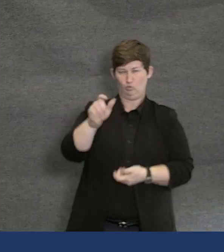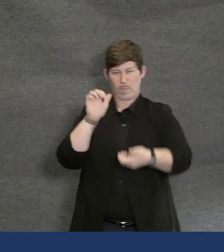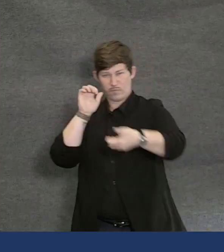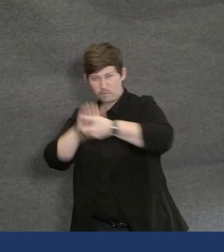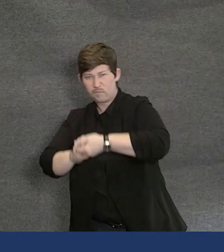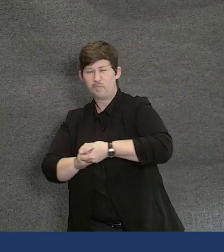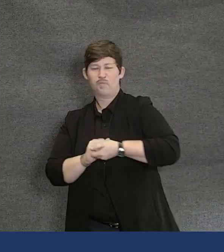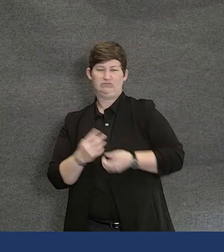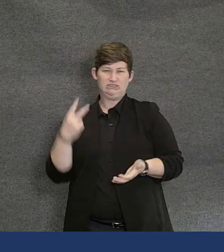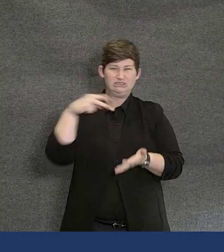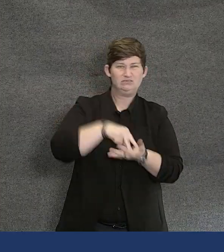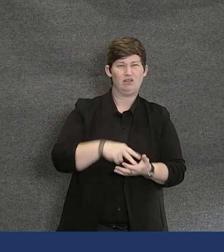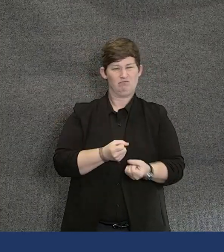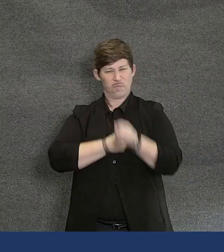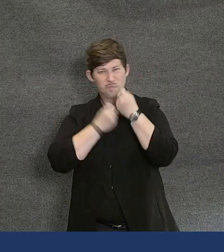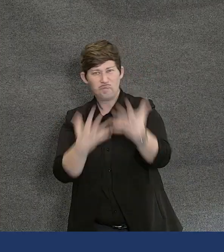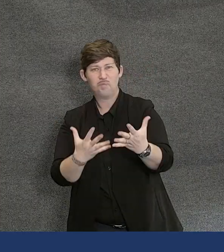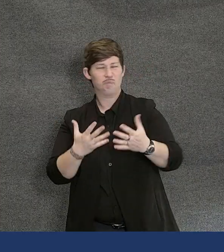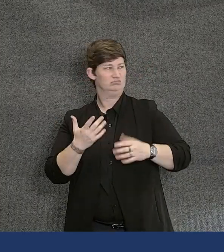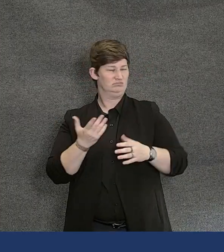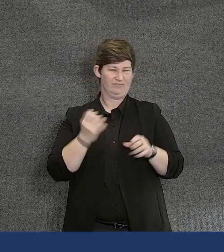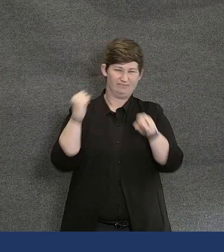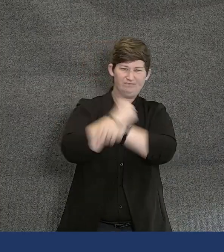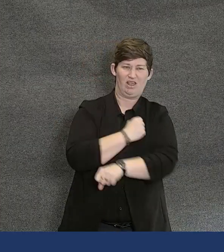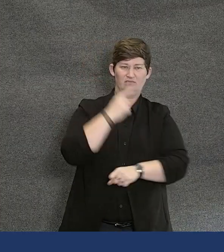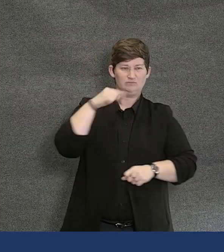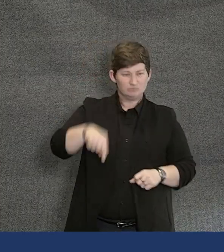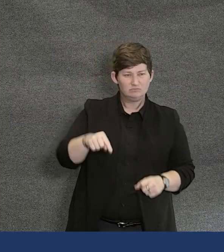for a multicultural, multiracial, multiability